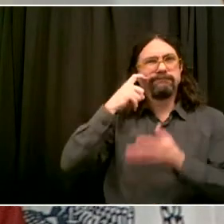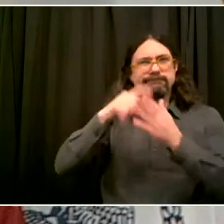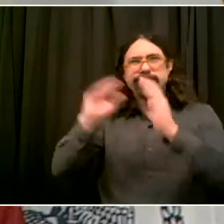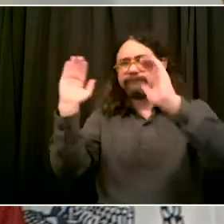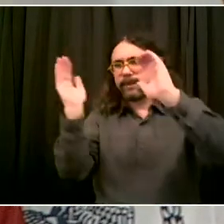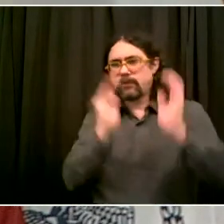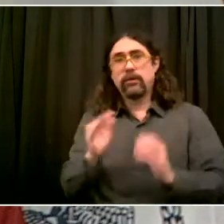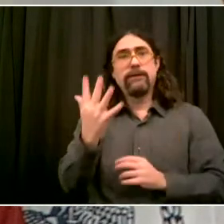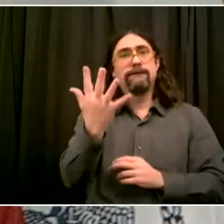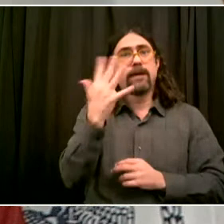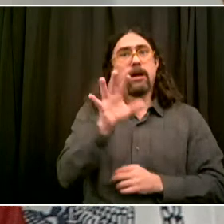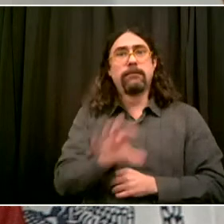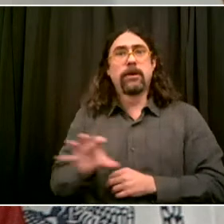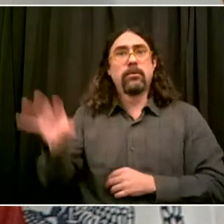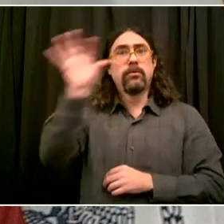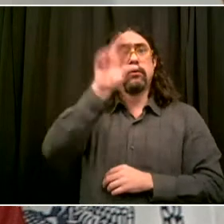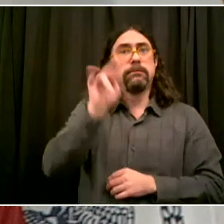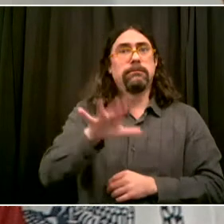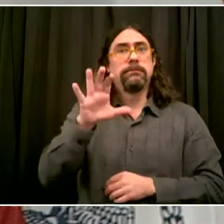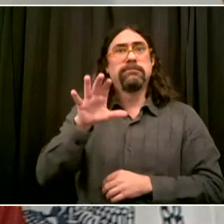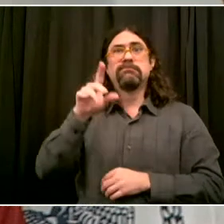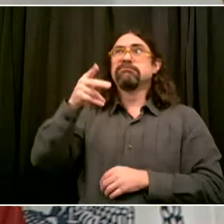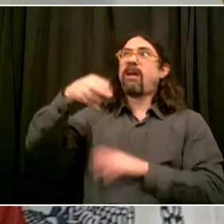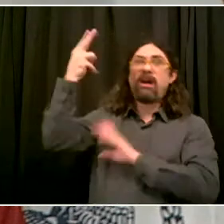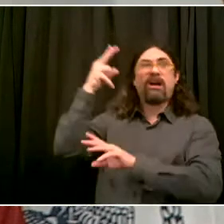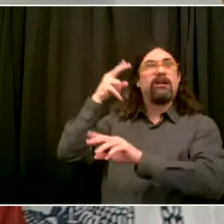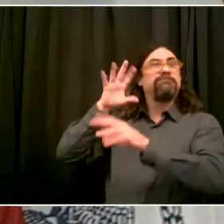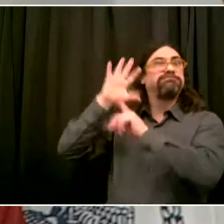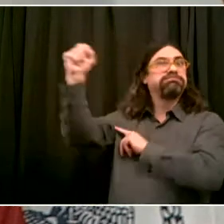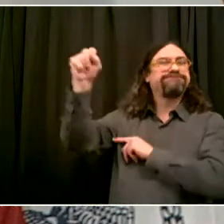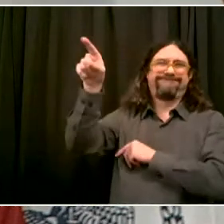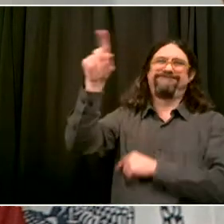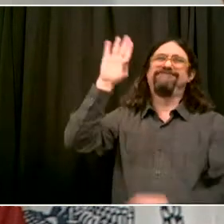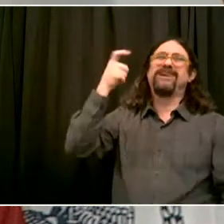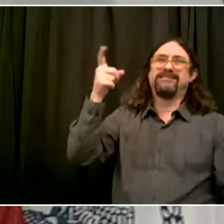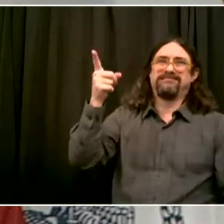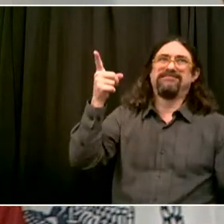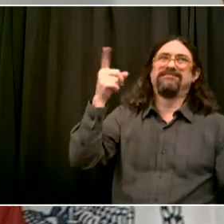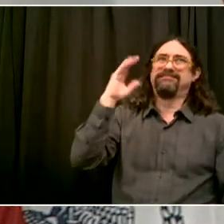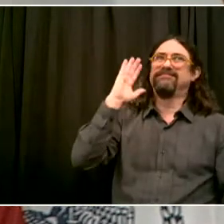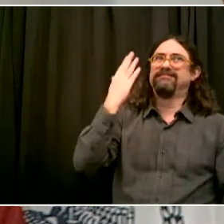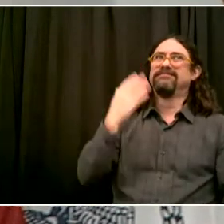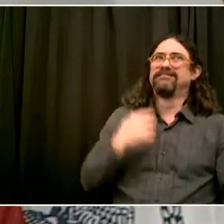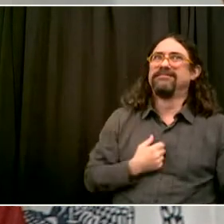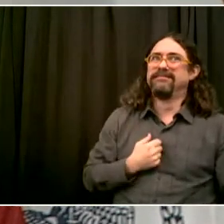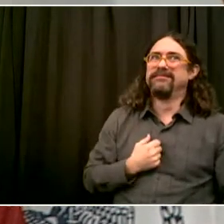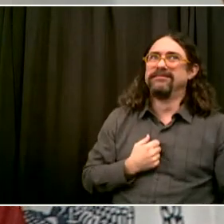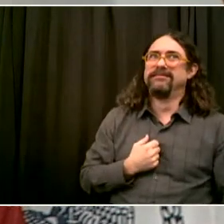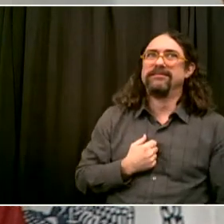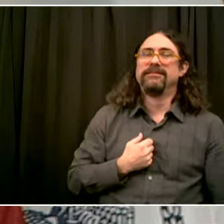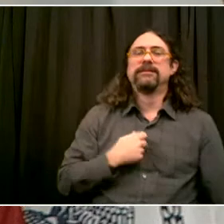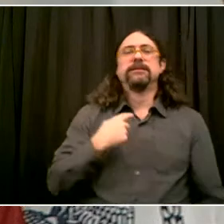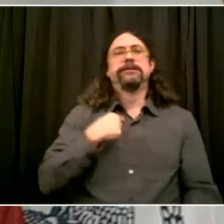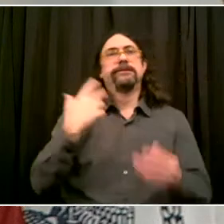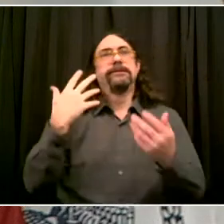THERE ARE INFECTION RATES IIN CCOMMUUNITII, ESTHEY Y NEED HEL